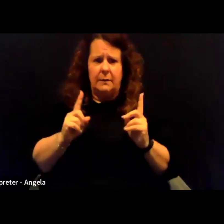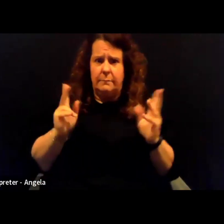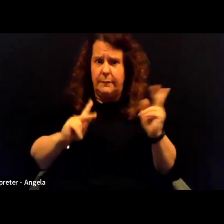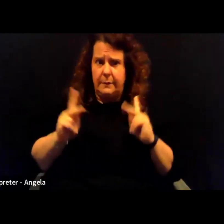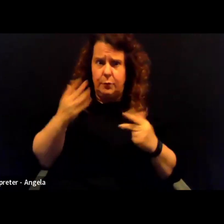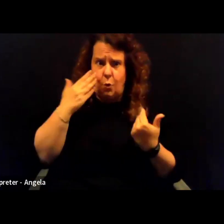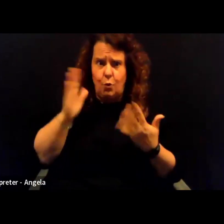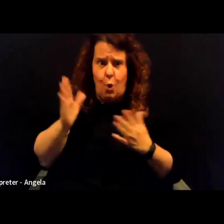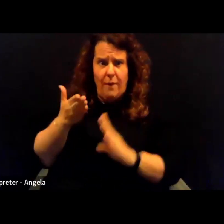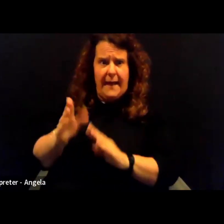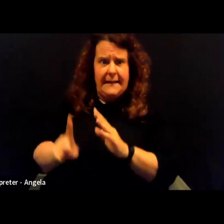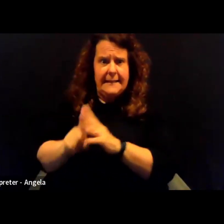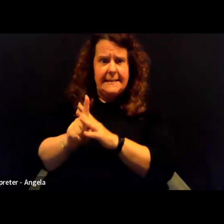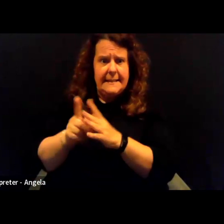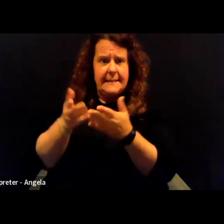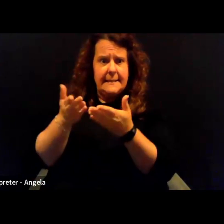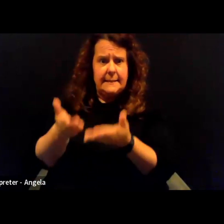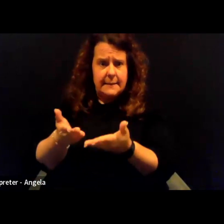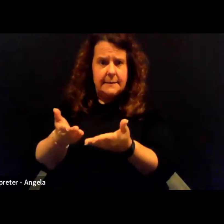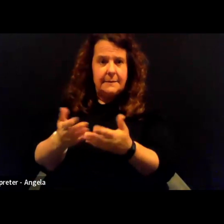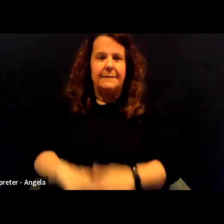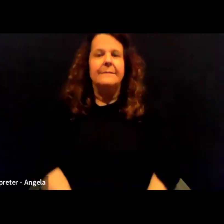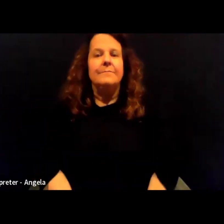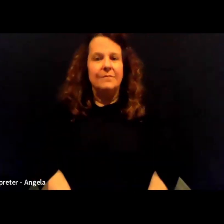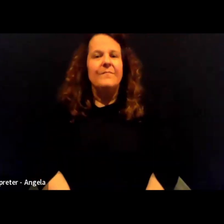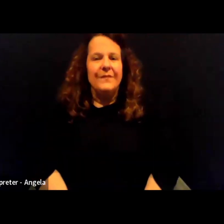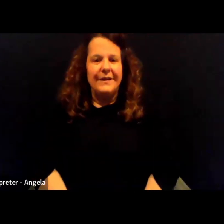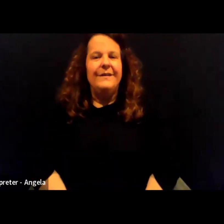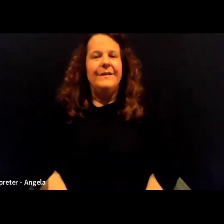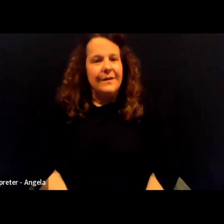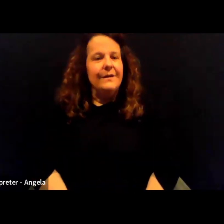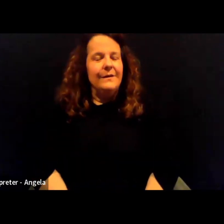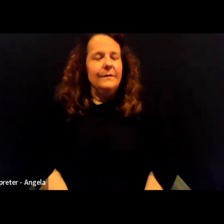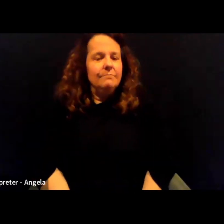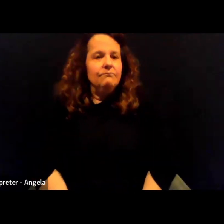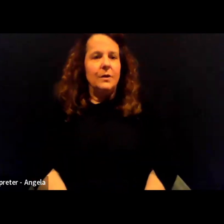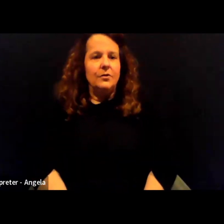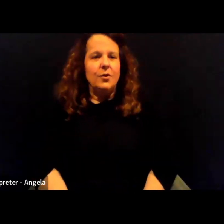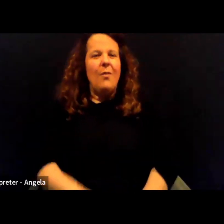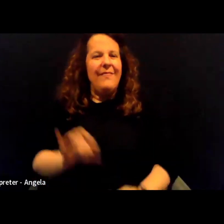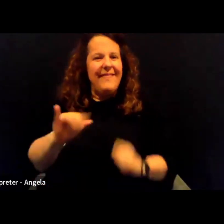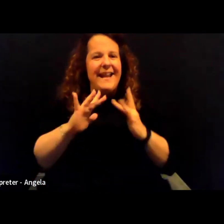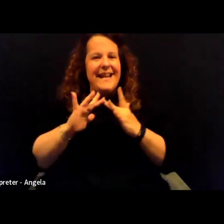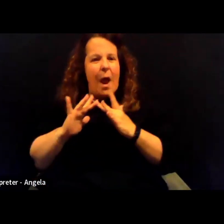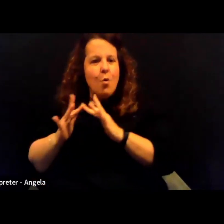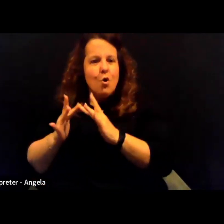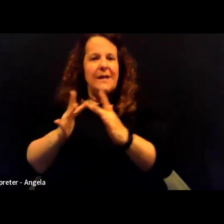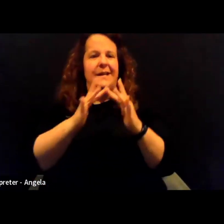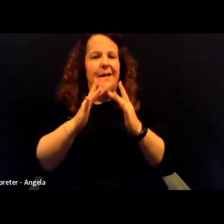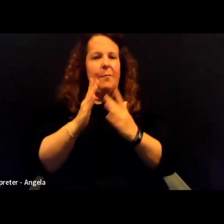So those are some of the things I just think about in relation to getting kids